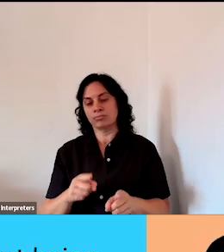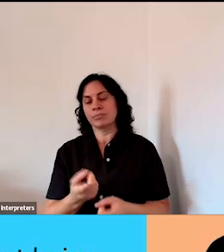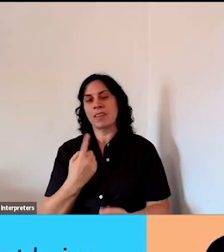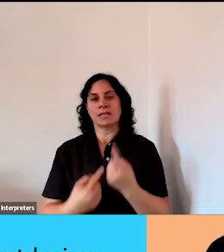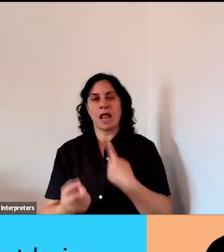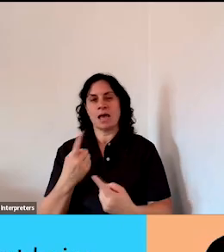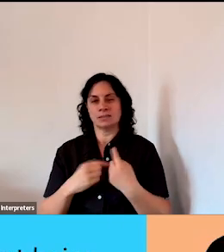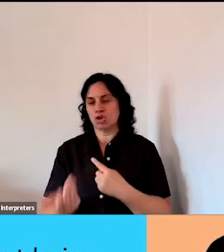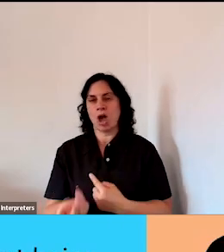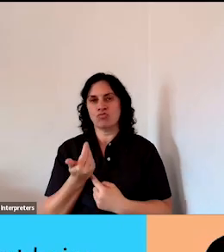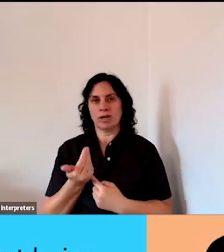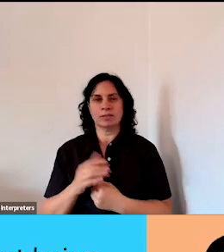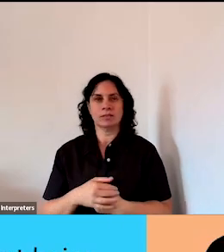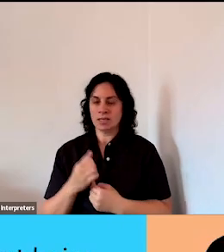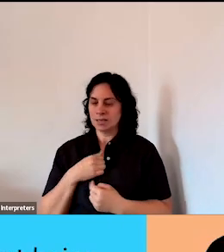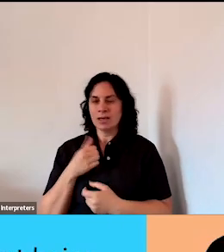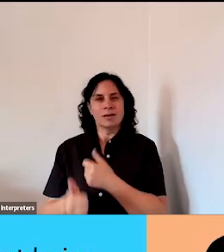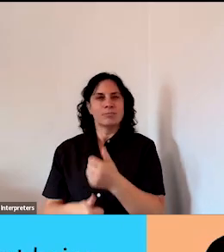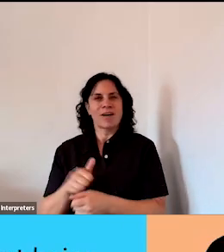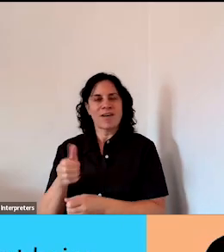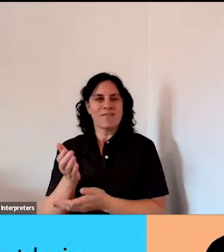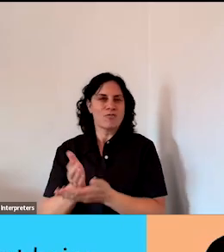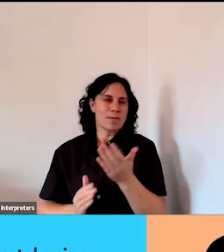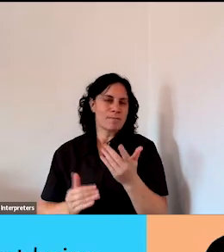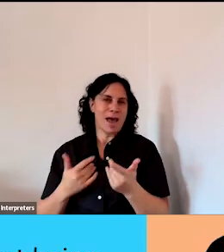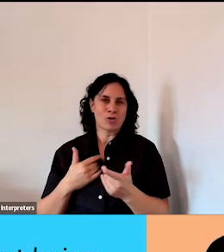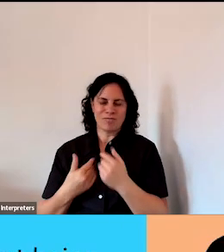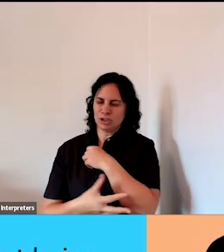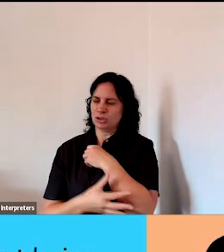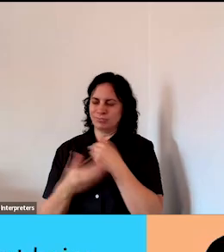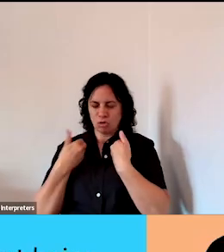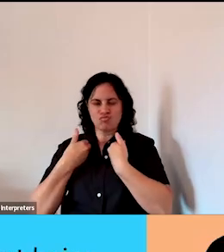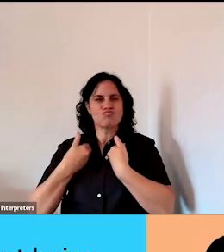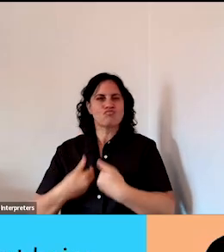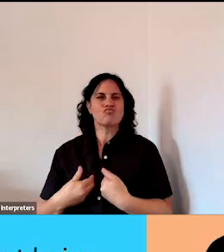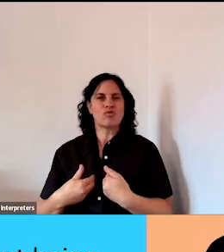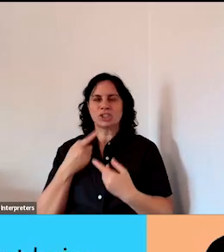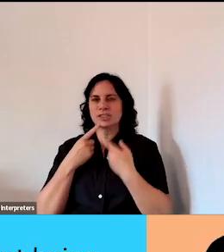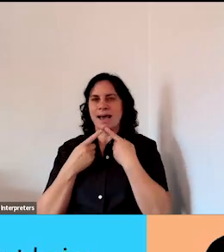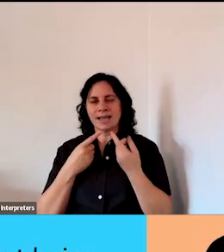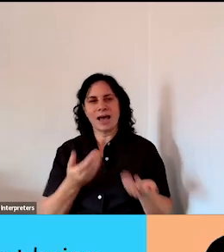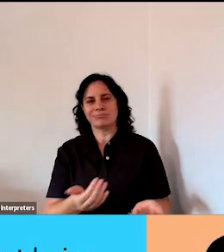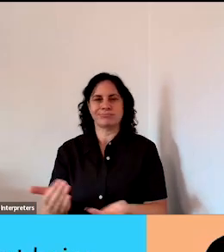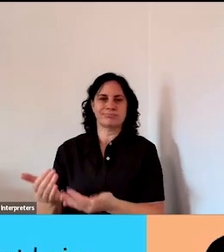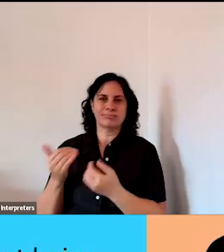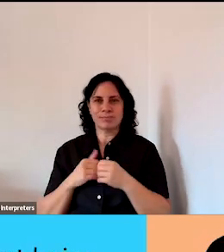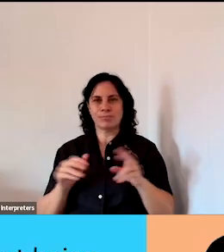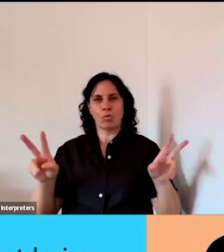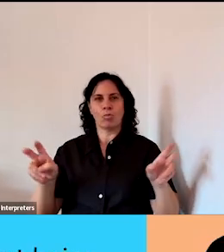One of my favorite parts of the very rich data we have a growing up, is the quotes that young people themselves,